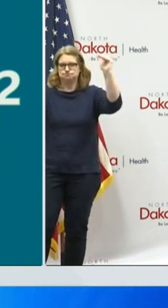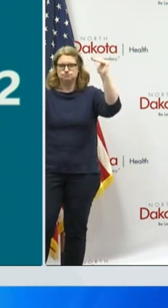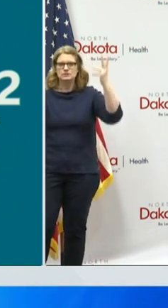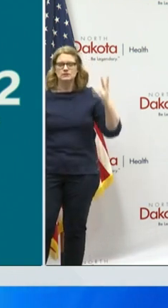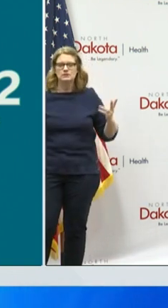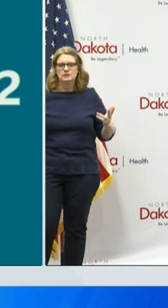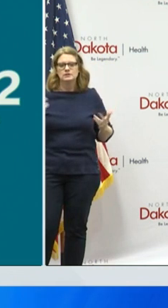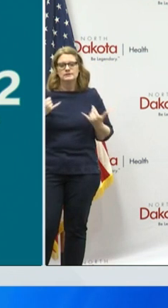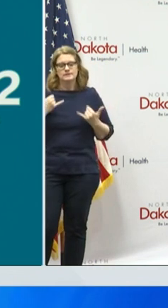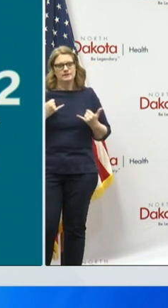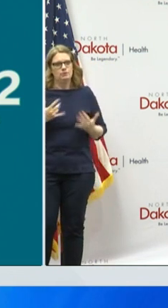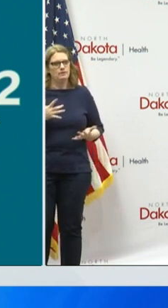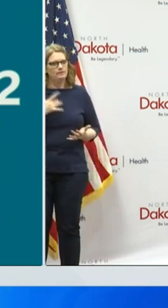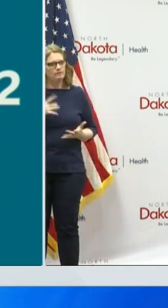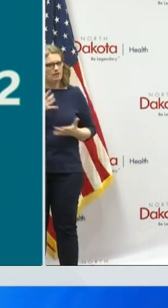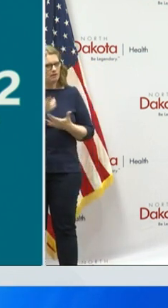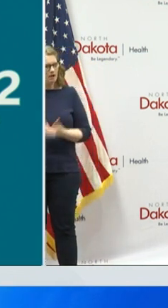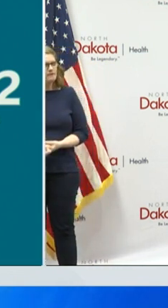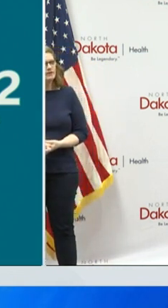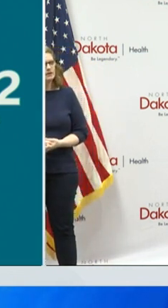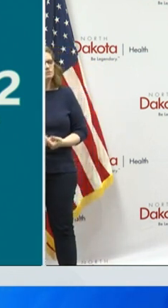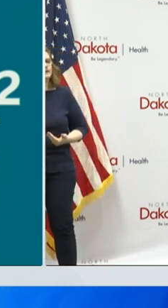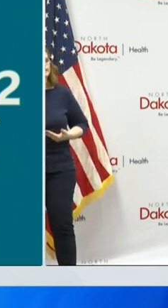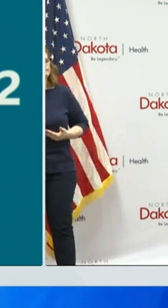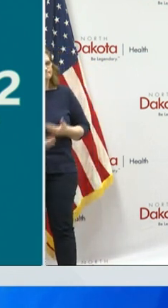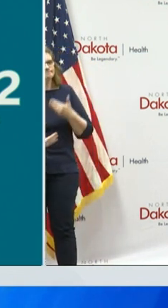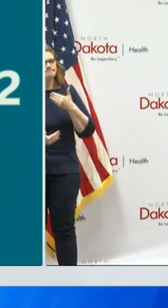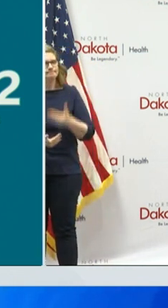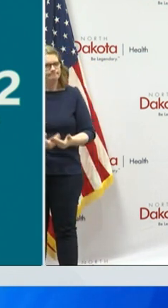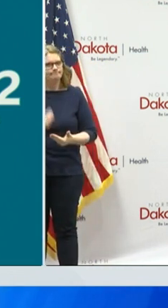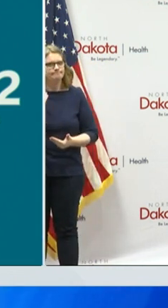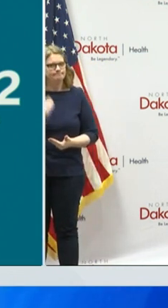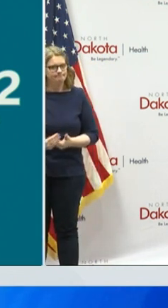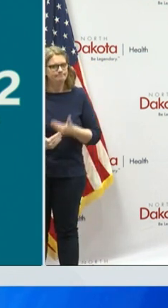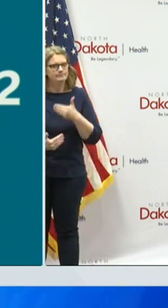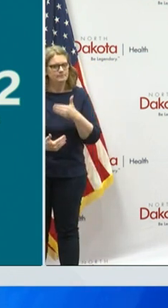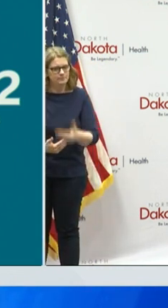HOSPITAL CAPACITY AND WE'VE DONE A GREAT JOB OF THAT HERE IN